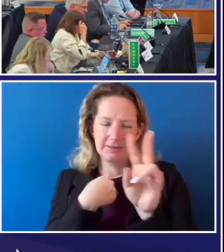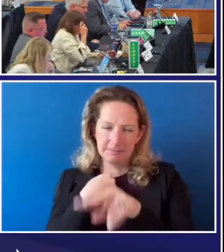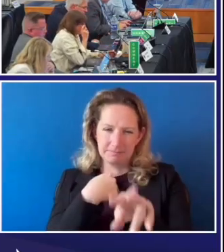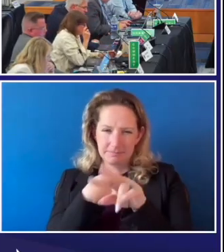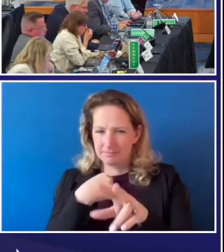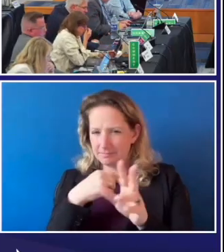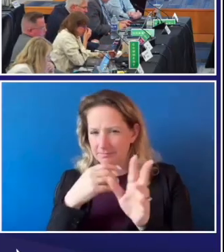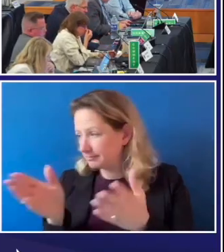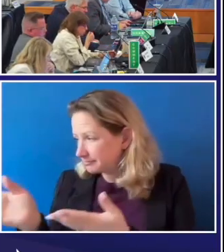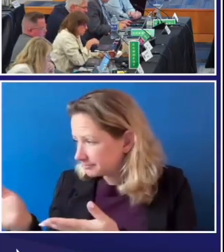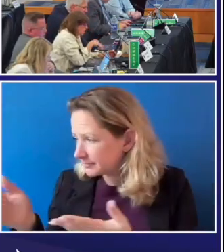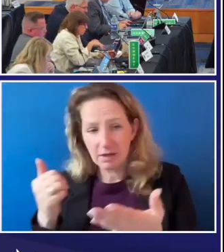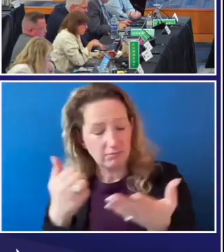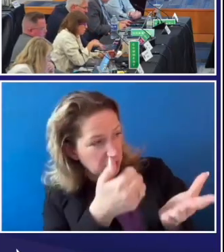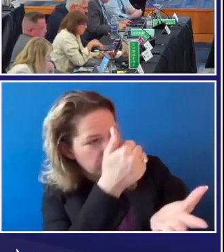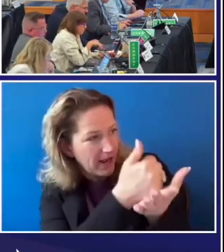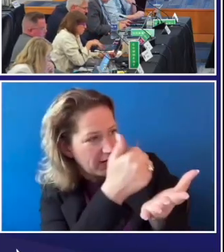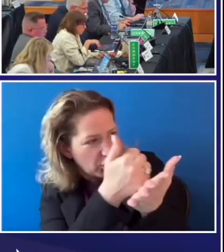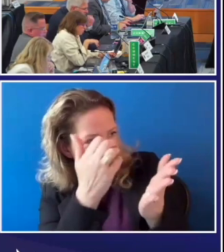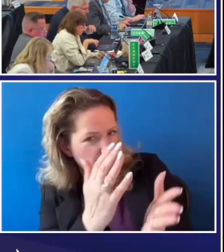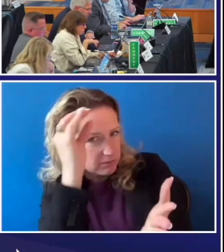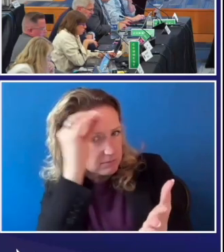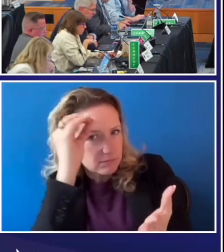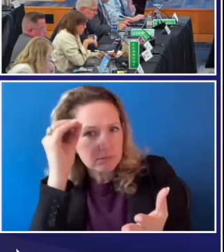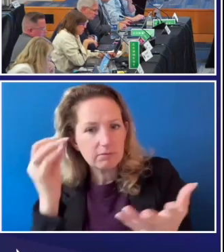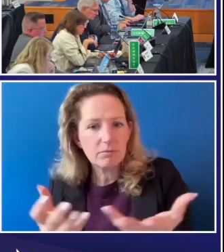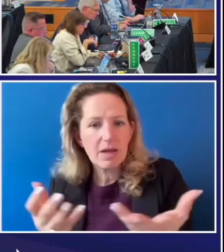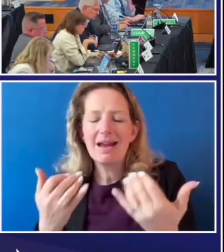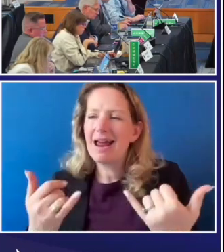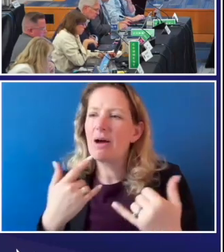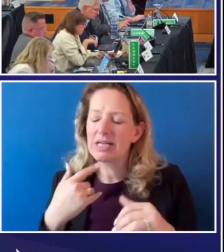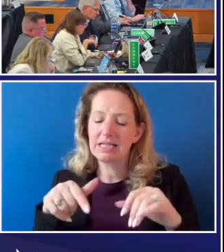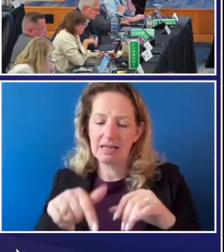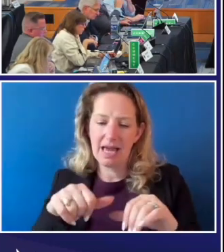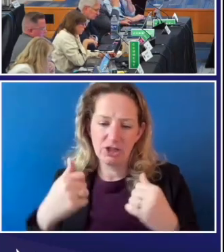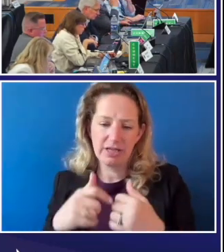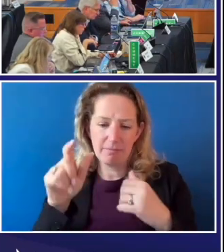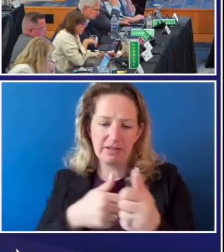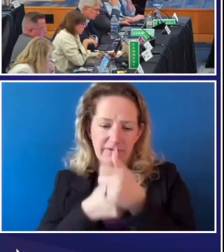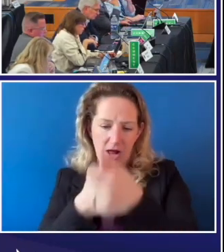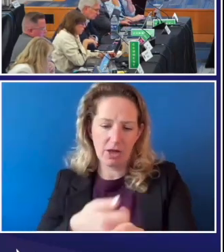of the accreditors, but it's, because now it's, the agency must follow its written policy for notifying the